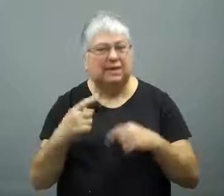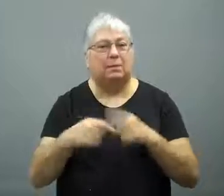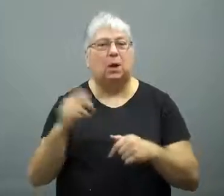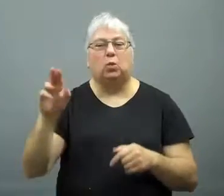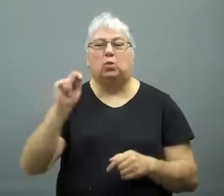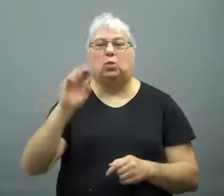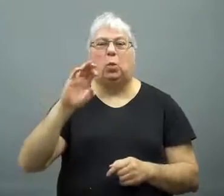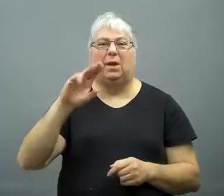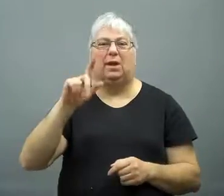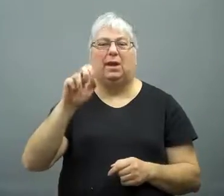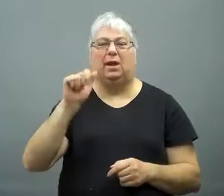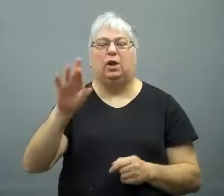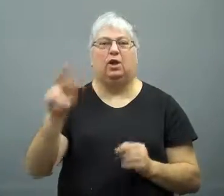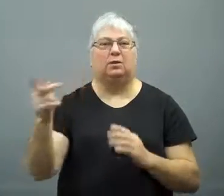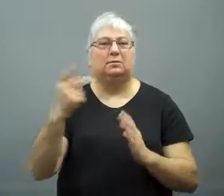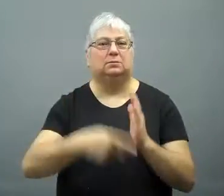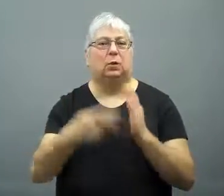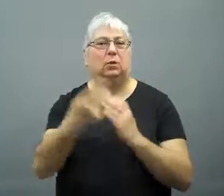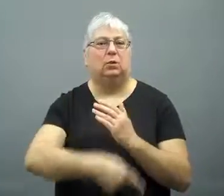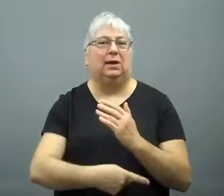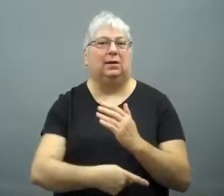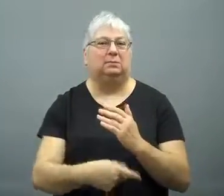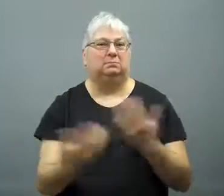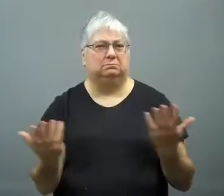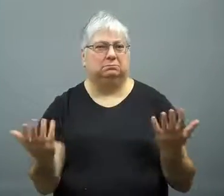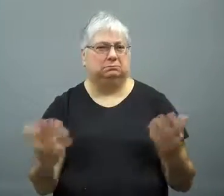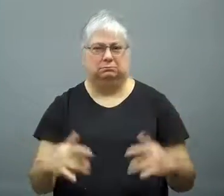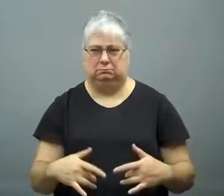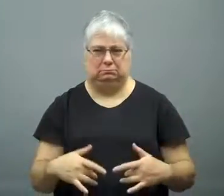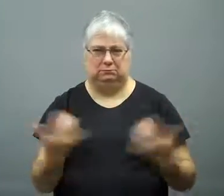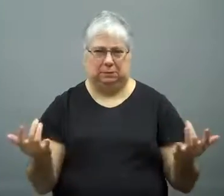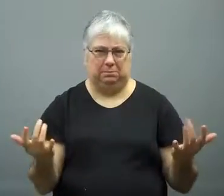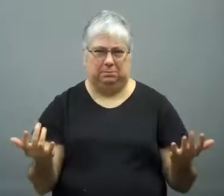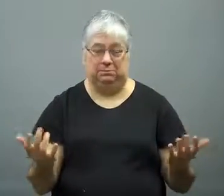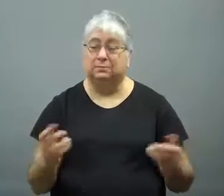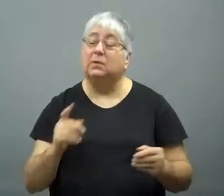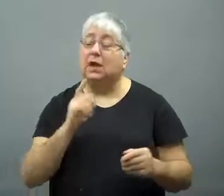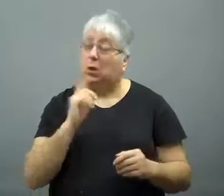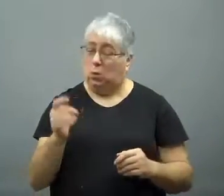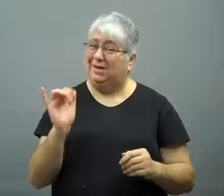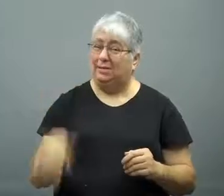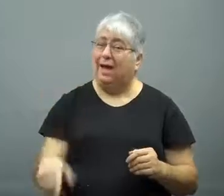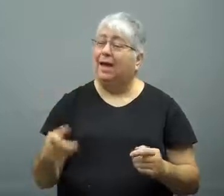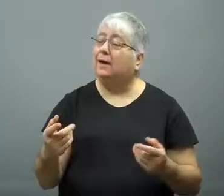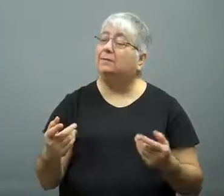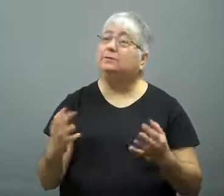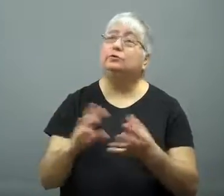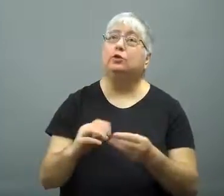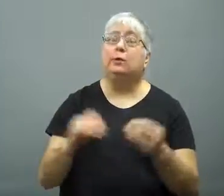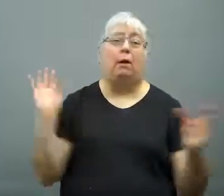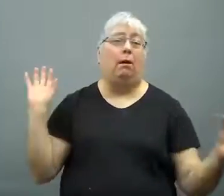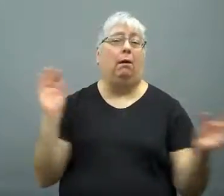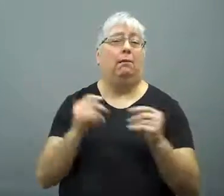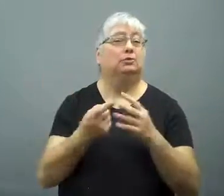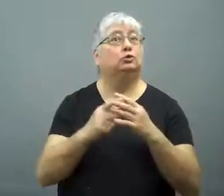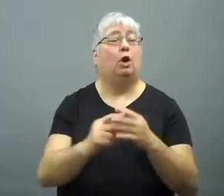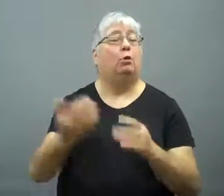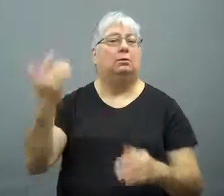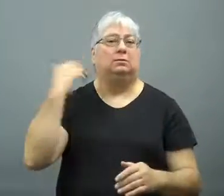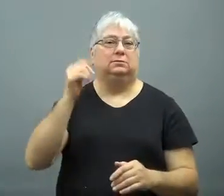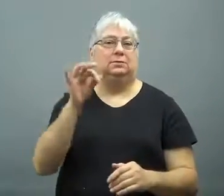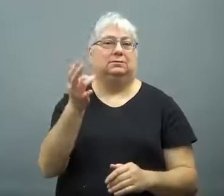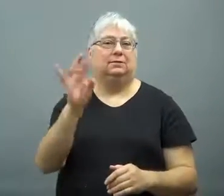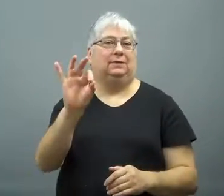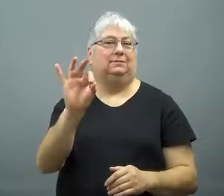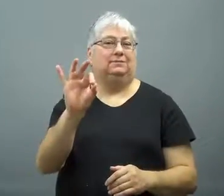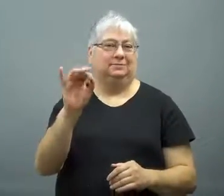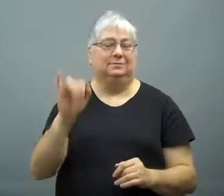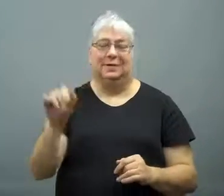regarding Iran's nuclear program.